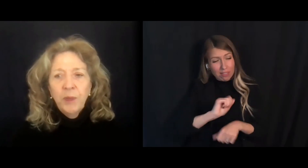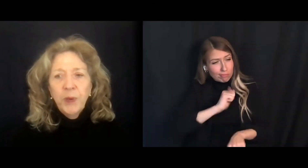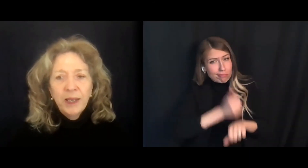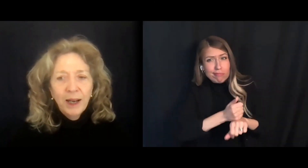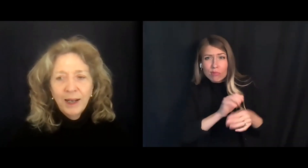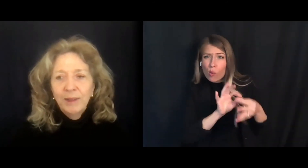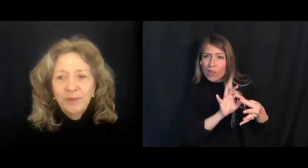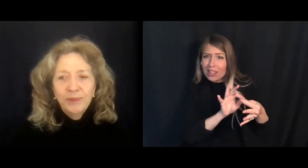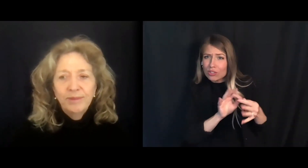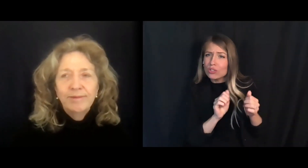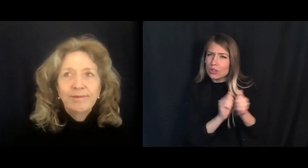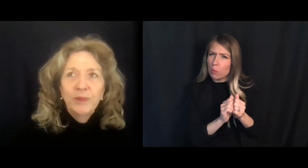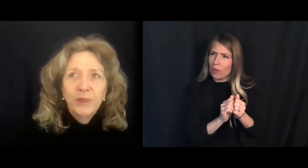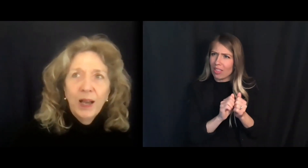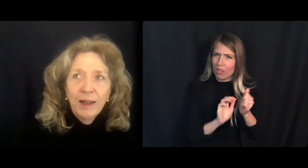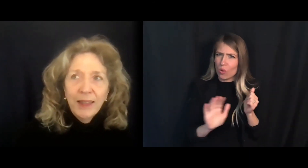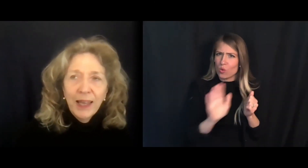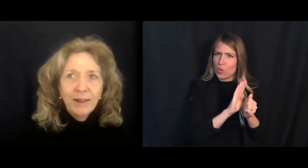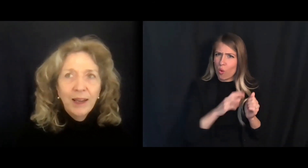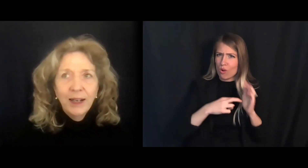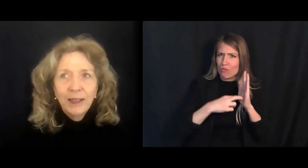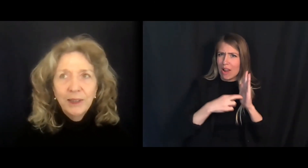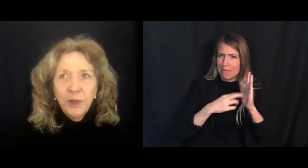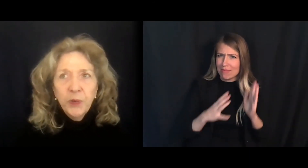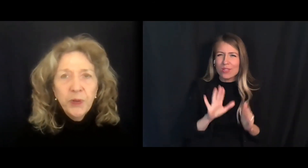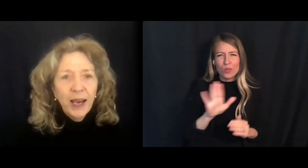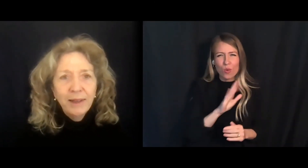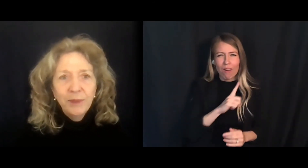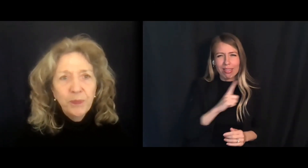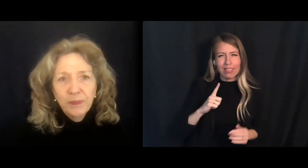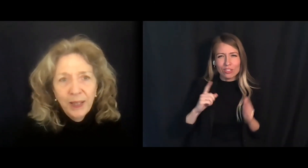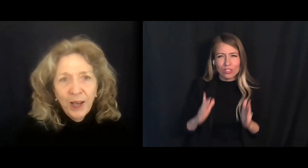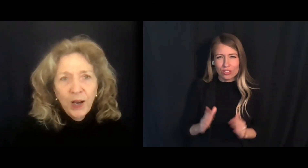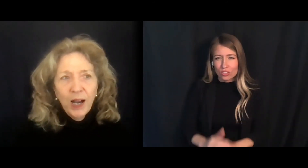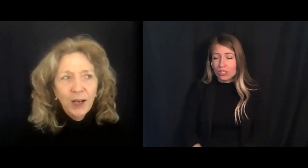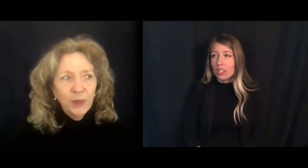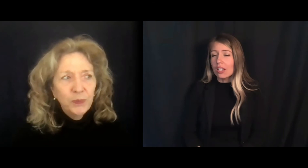We then through that, expanded the work of the Commission,